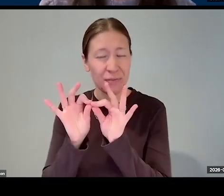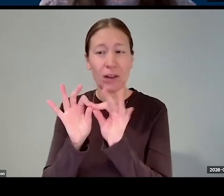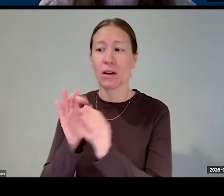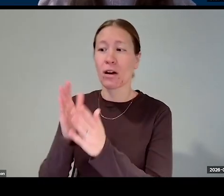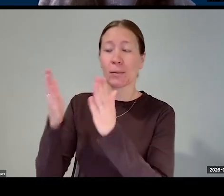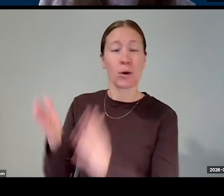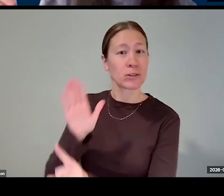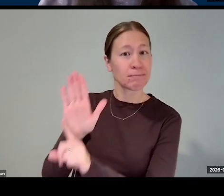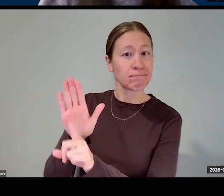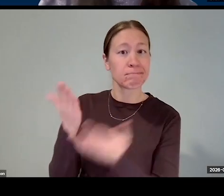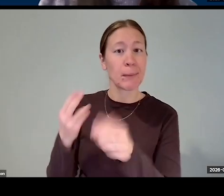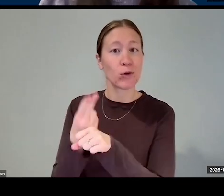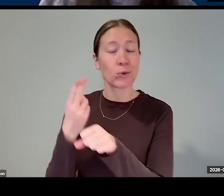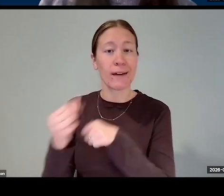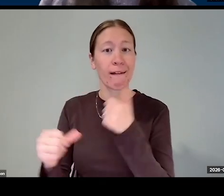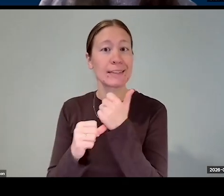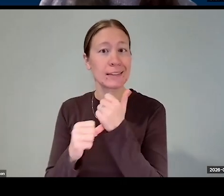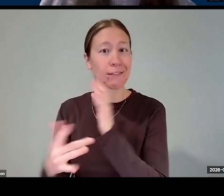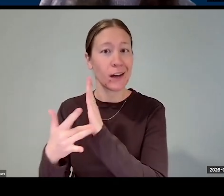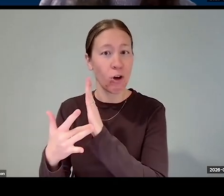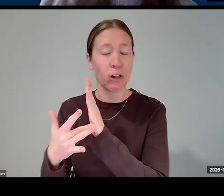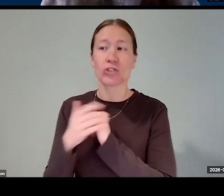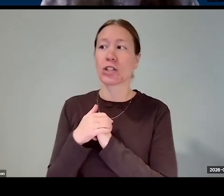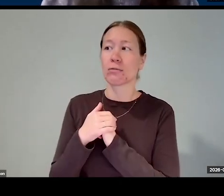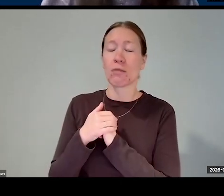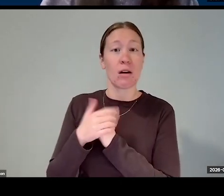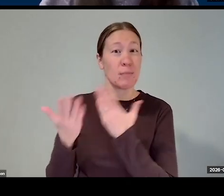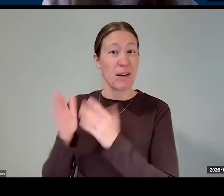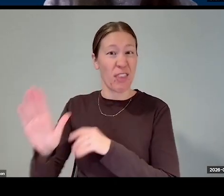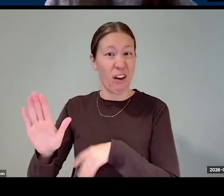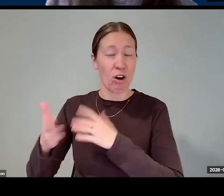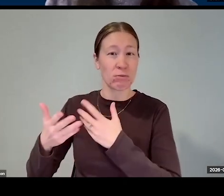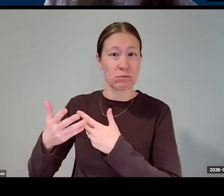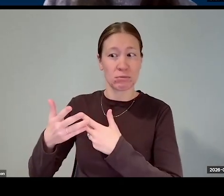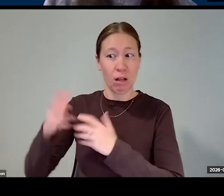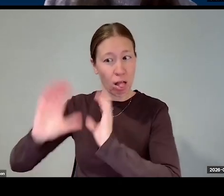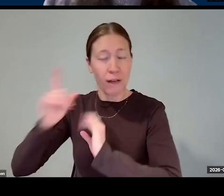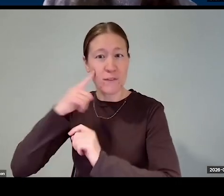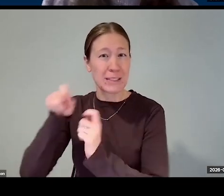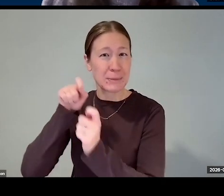were to try and find a specific slide in the deck, they can pull a list of the slide titles